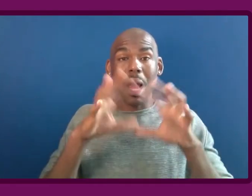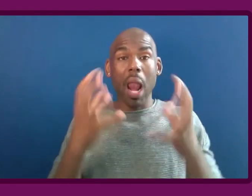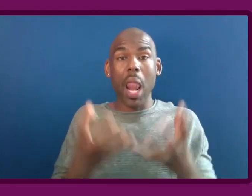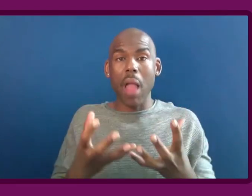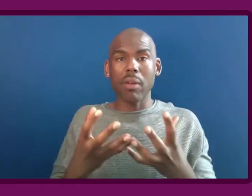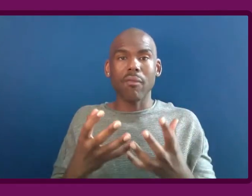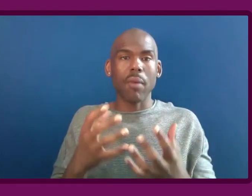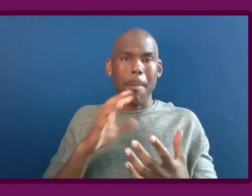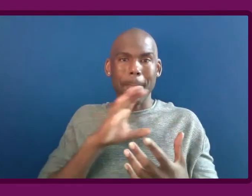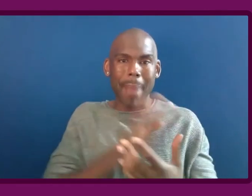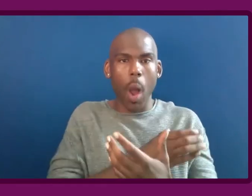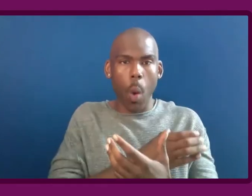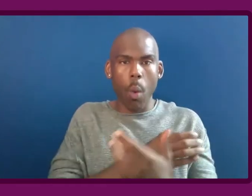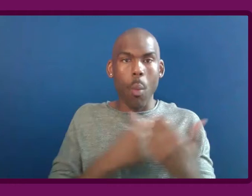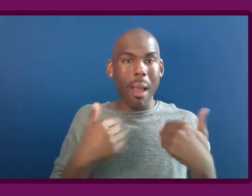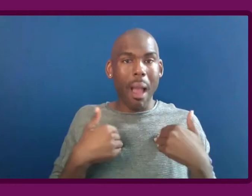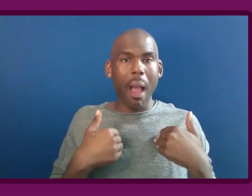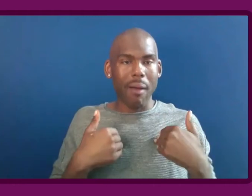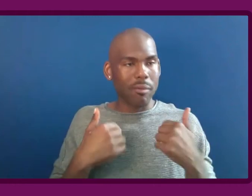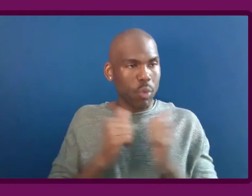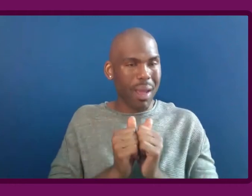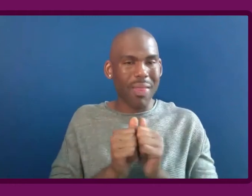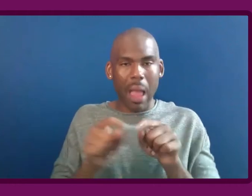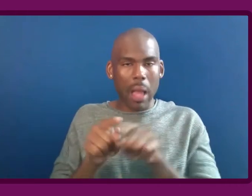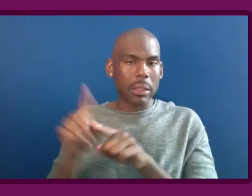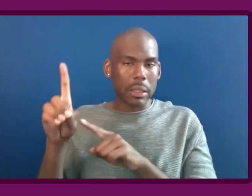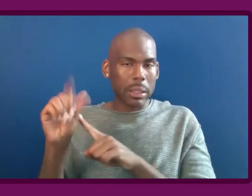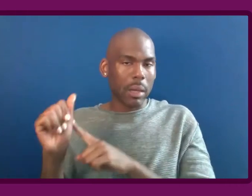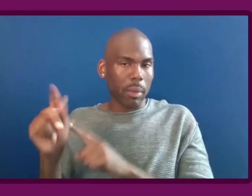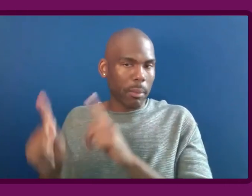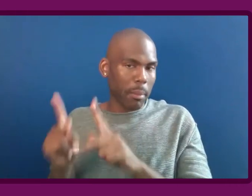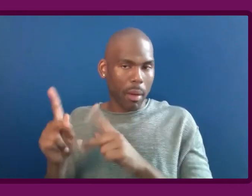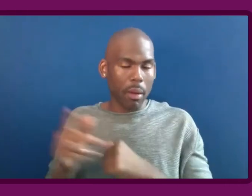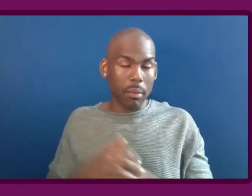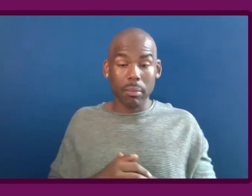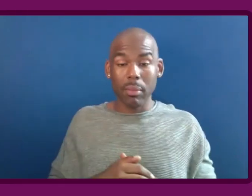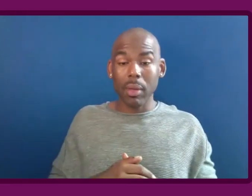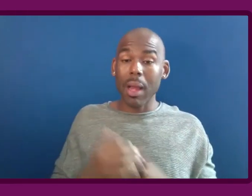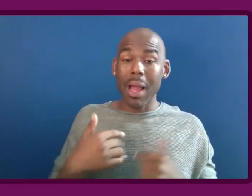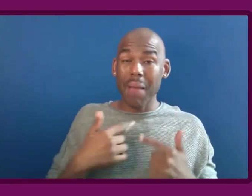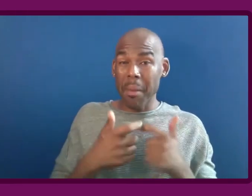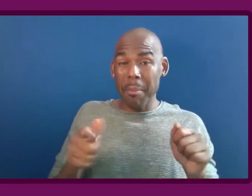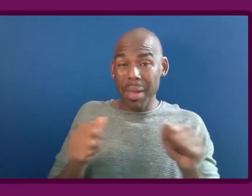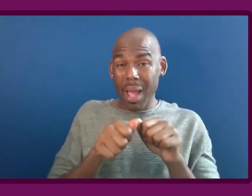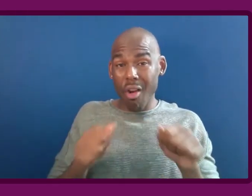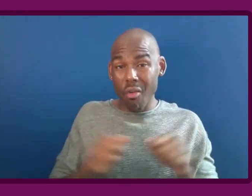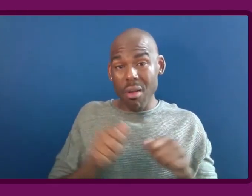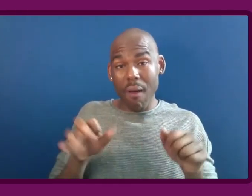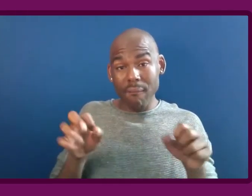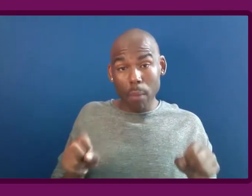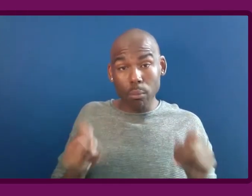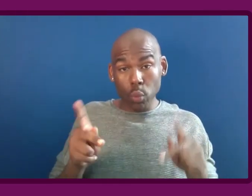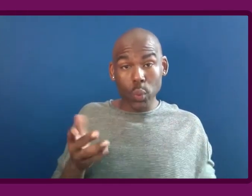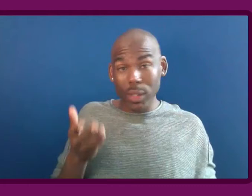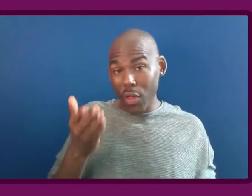collective power that we have as disabled people. I think there is a big area of opportunity there,